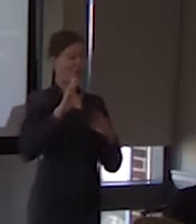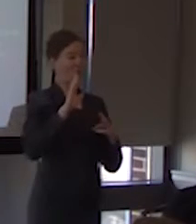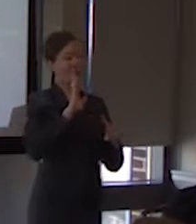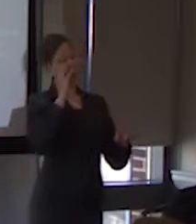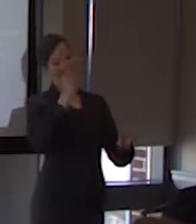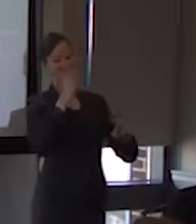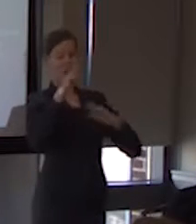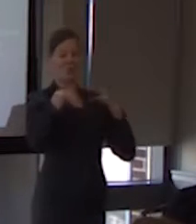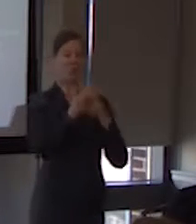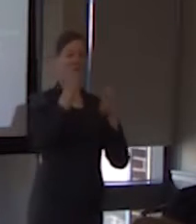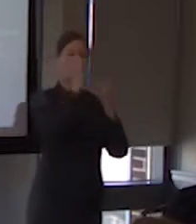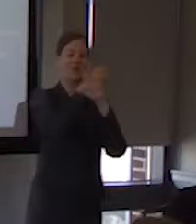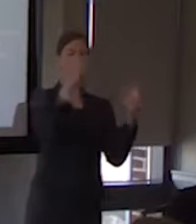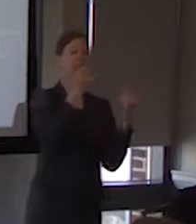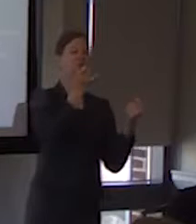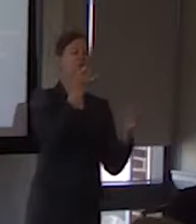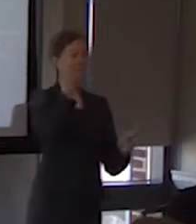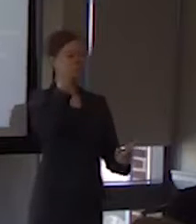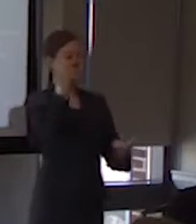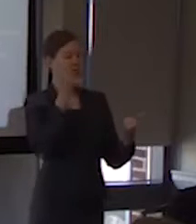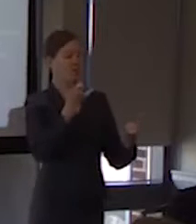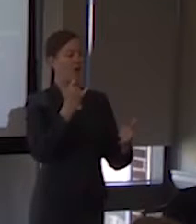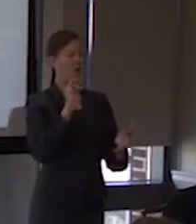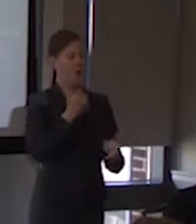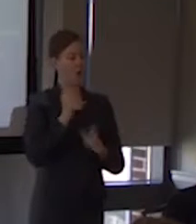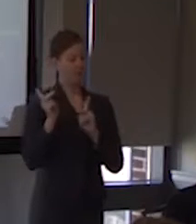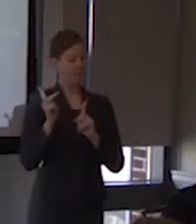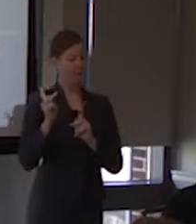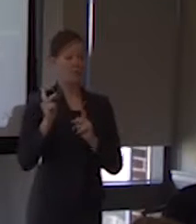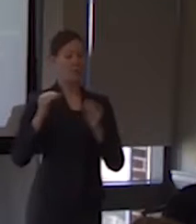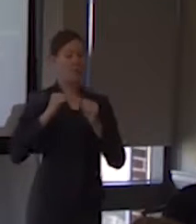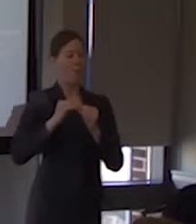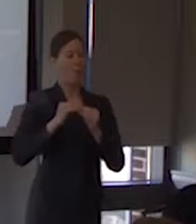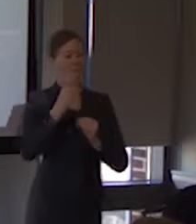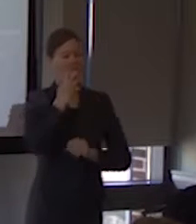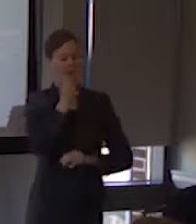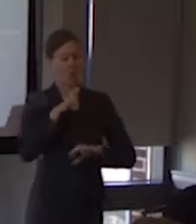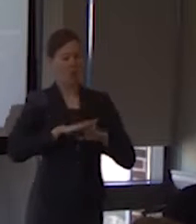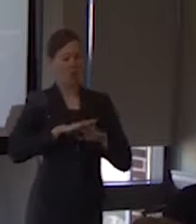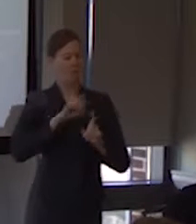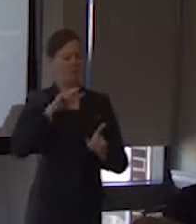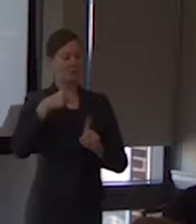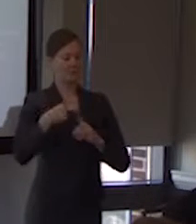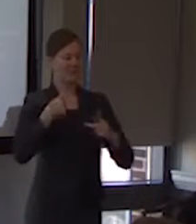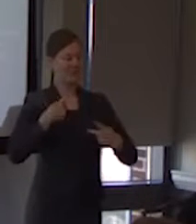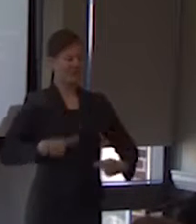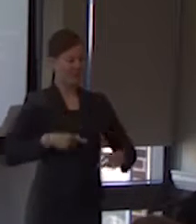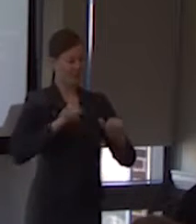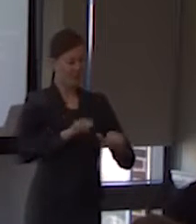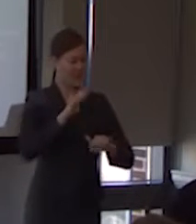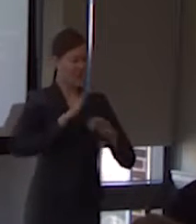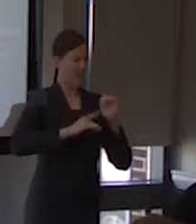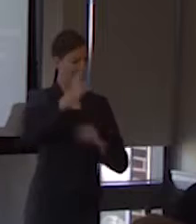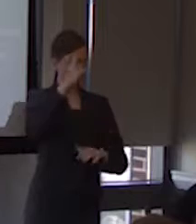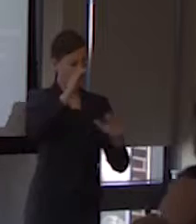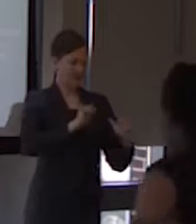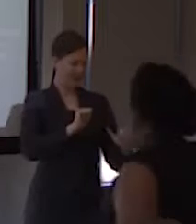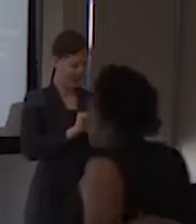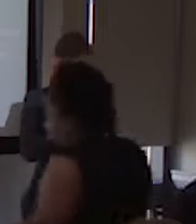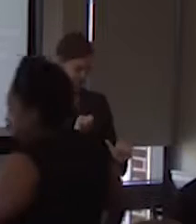She realized then what I say today. That our society puts more value on perceived physical capabilities than mental capacities, and that's such a shame.